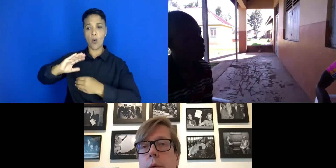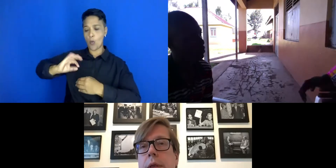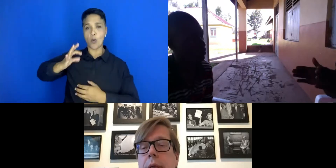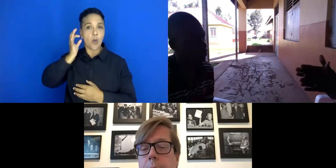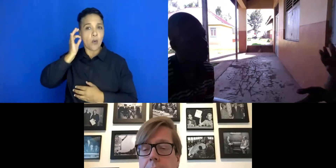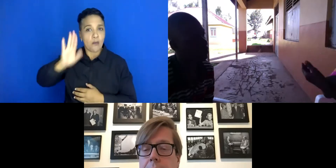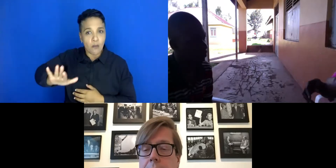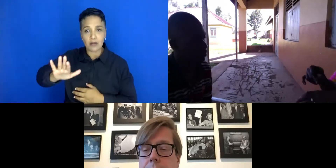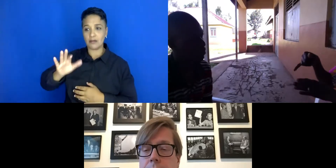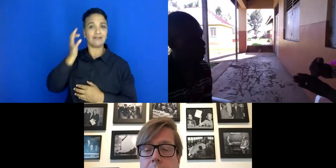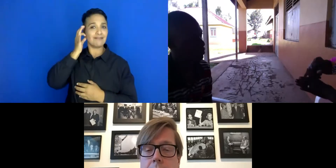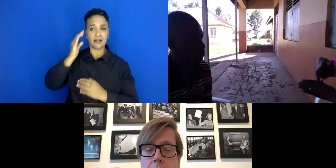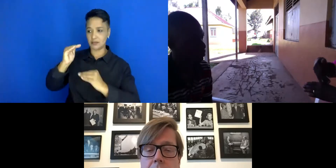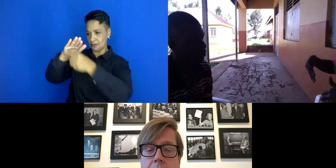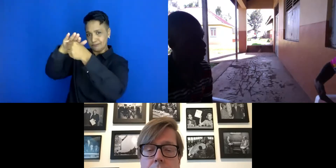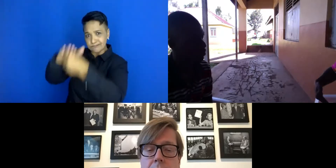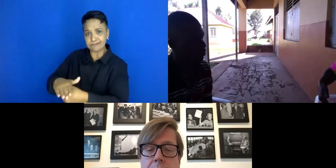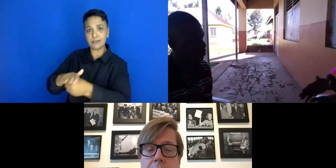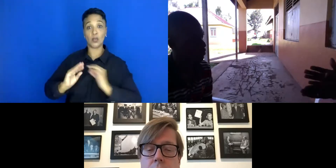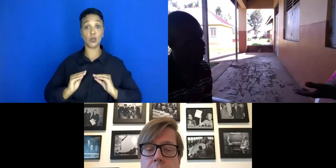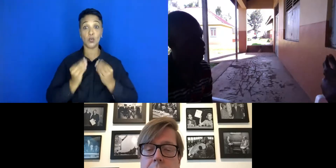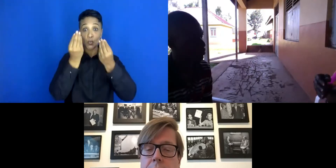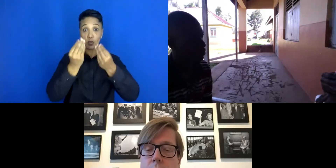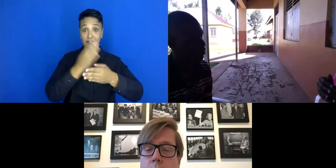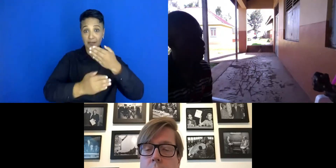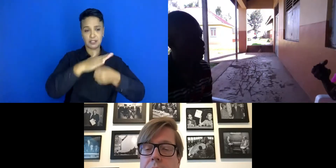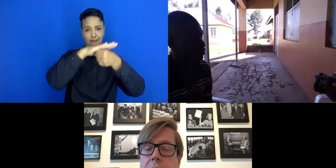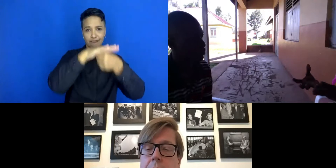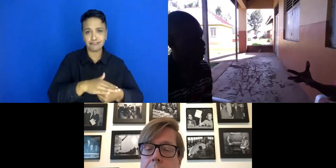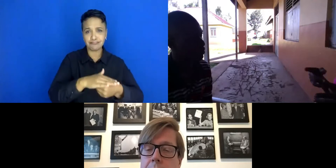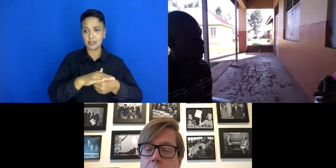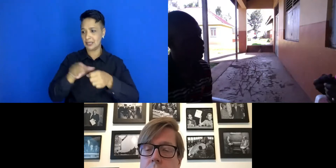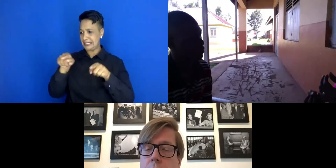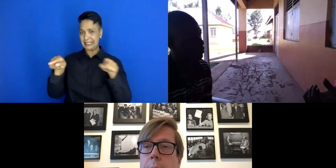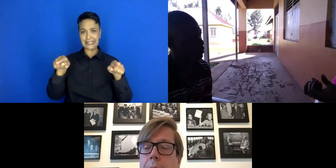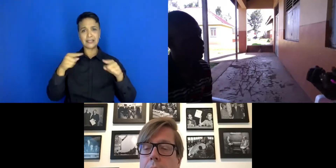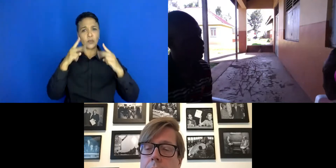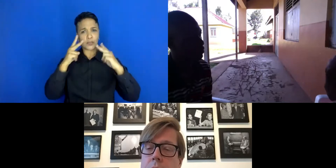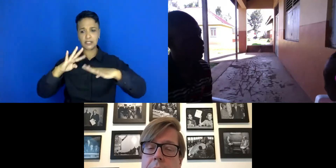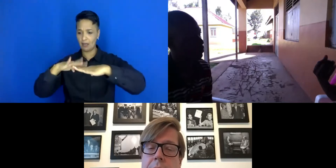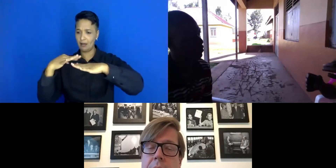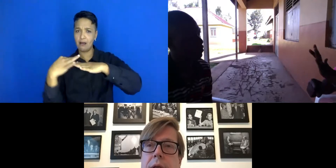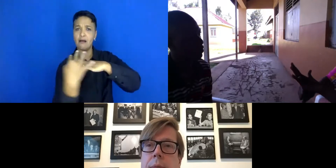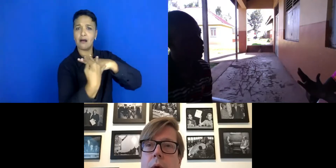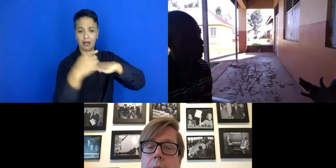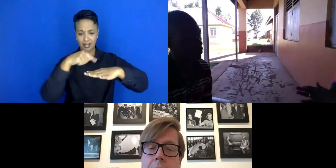disabilities many of these intersecting forms of discrimination remain largely invisible and